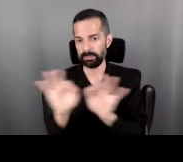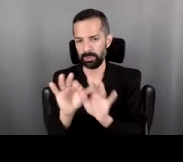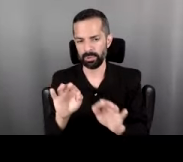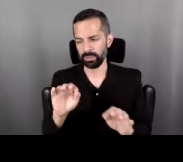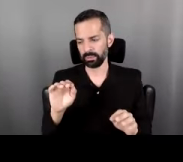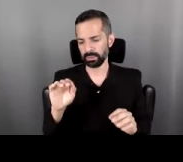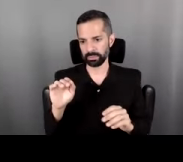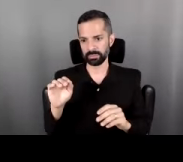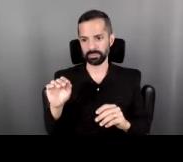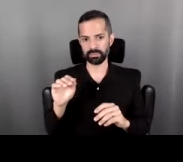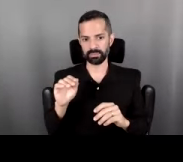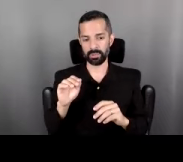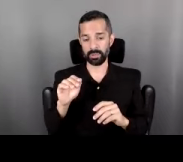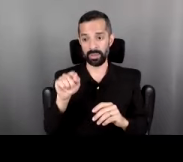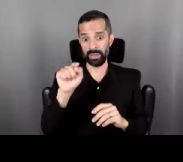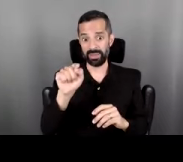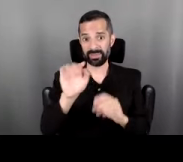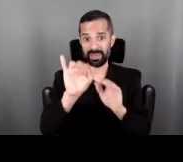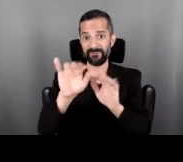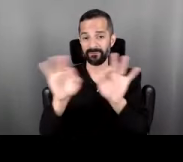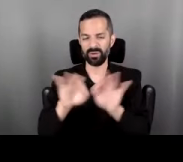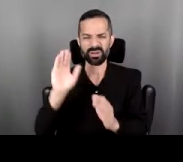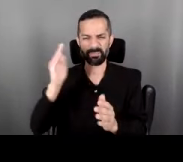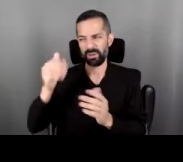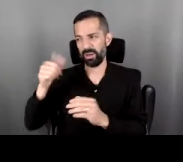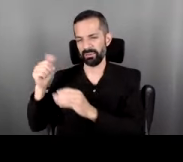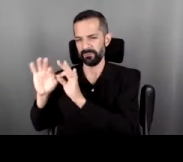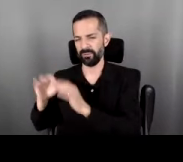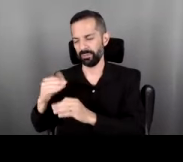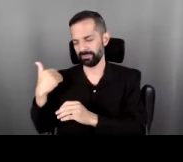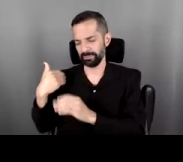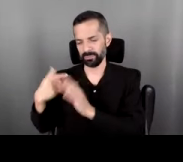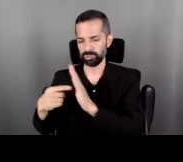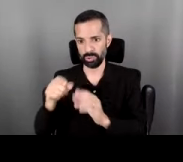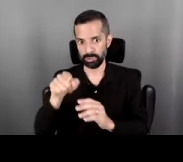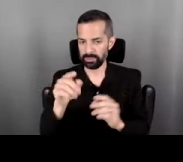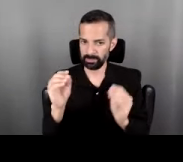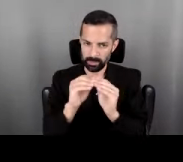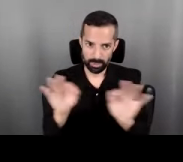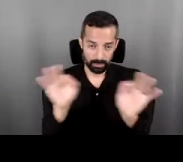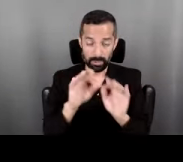because some of the granularity associated with some of these components